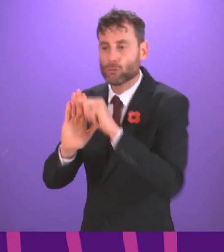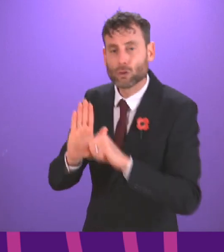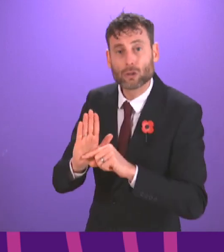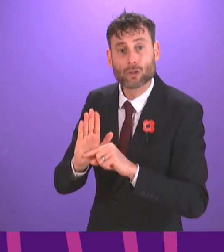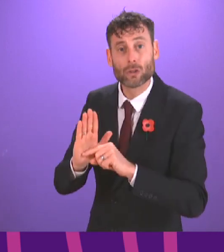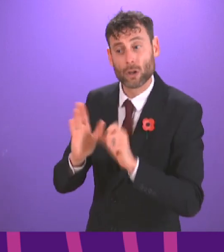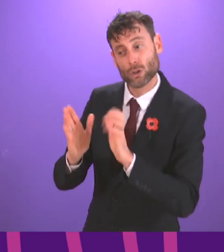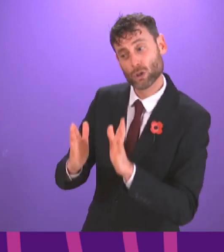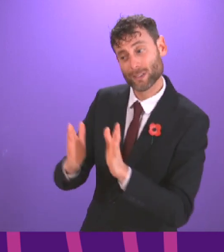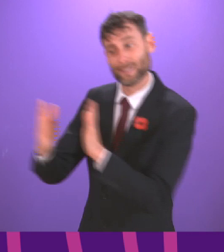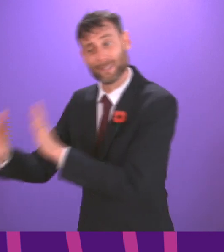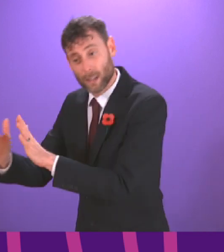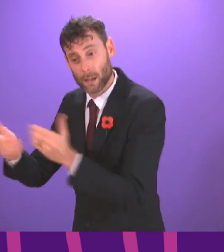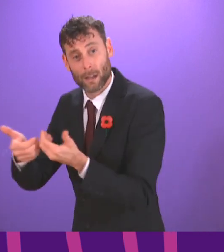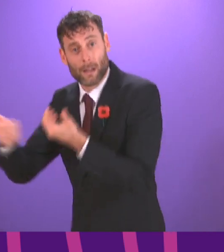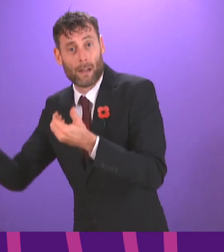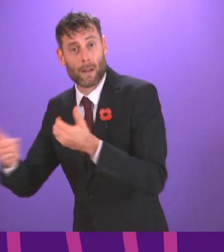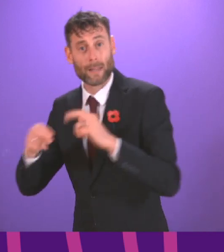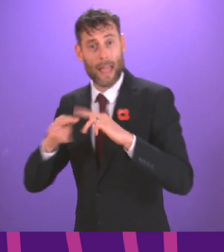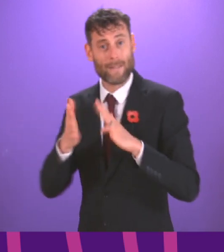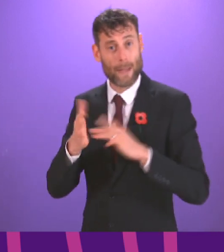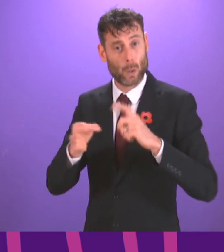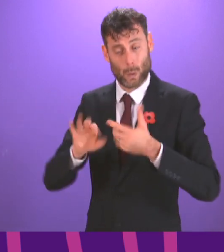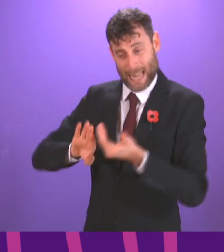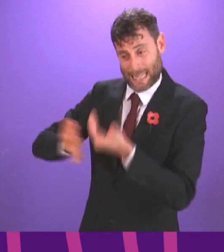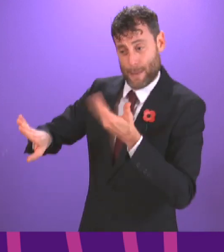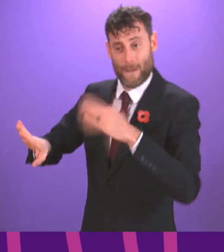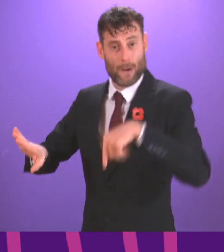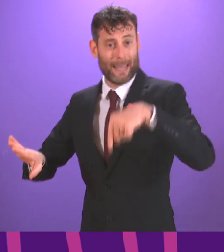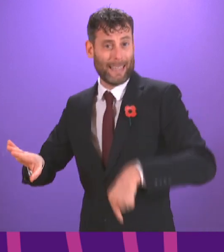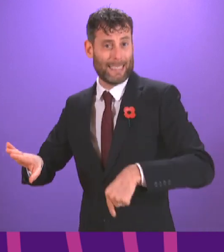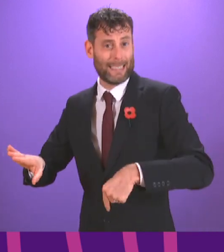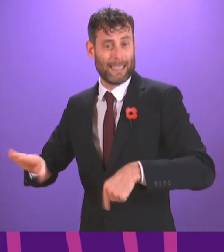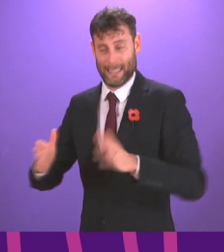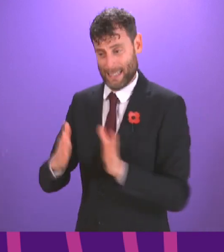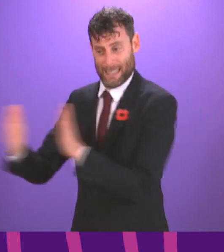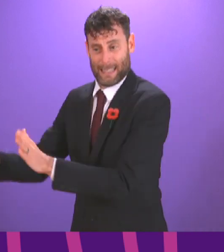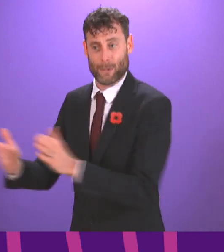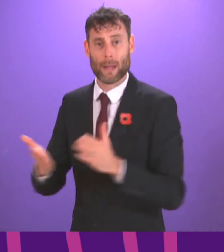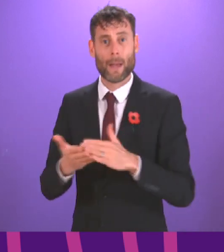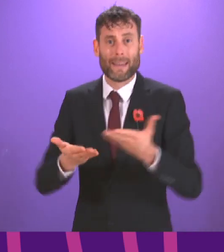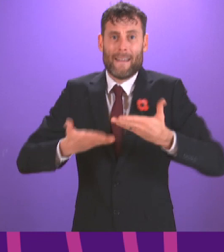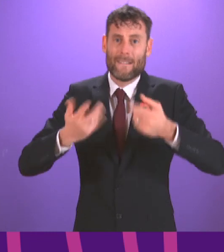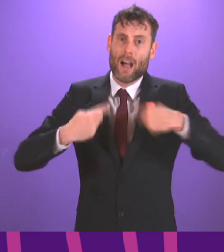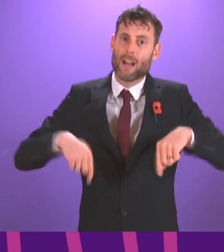of which are, I understand, being looked at daily—from FMQs, enabling more questions